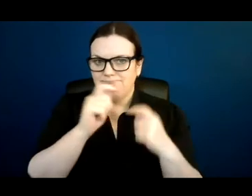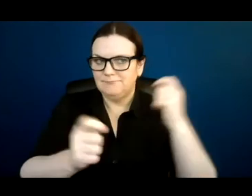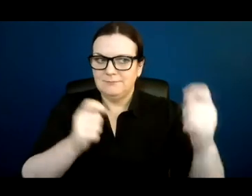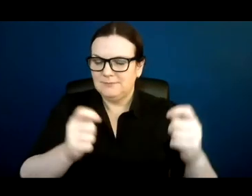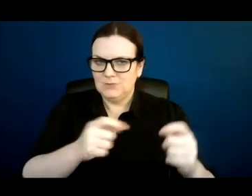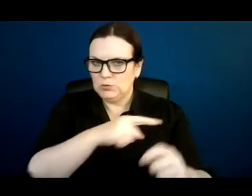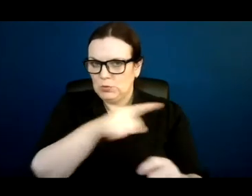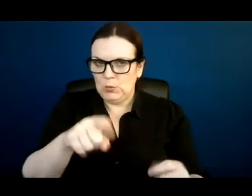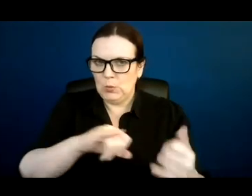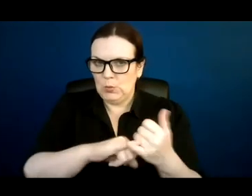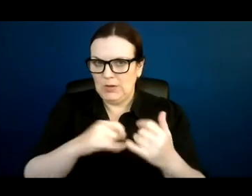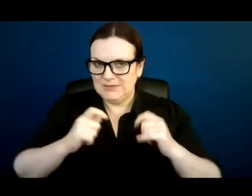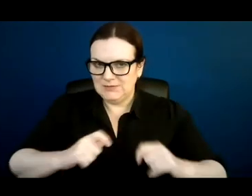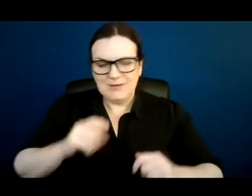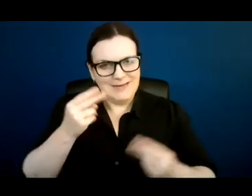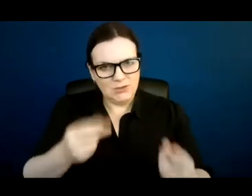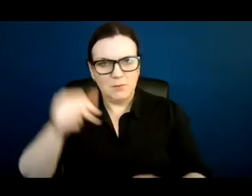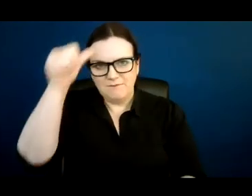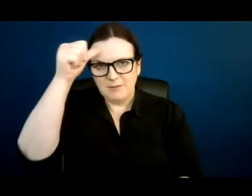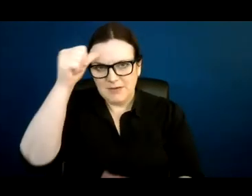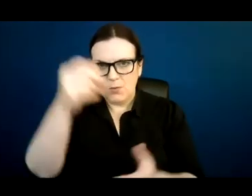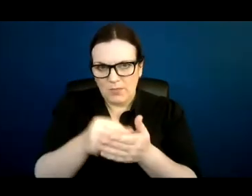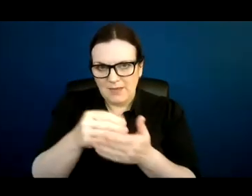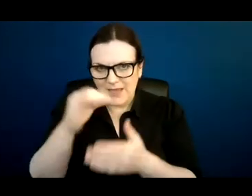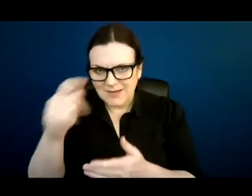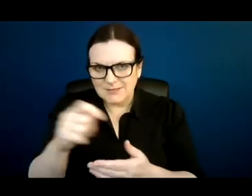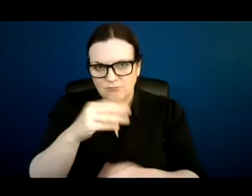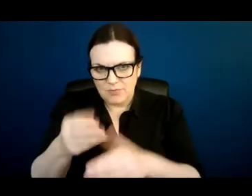or she is family with the act and is prepared for its commencement. And practising solicitors